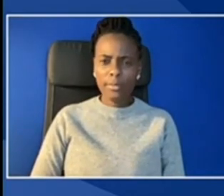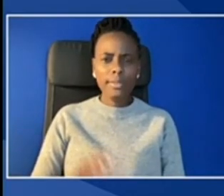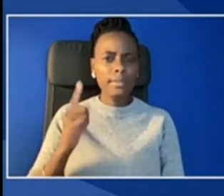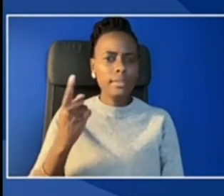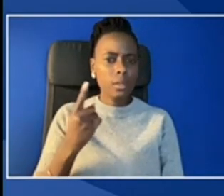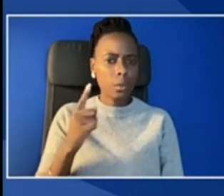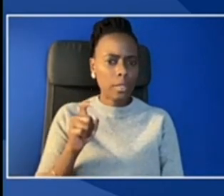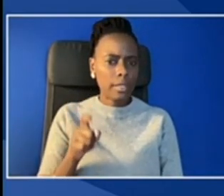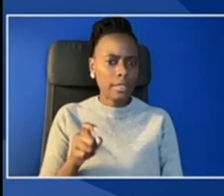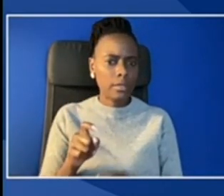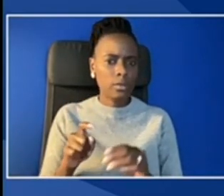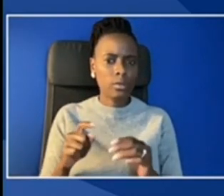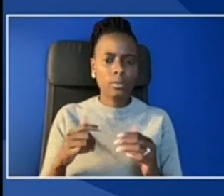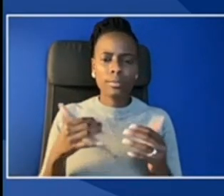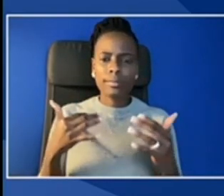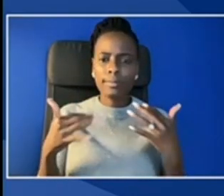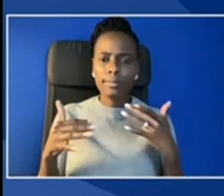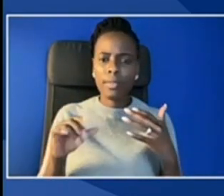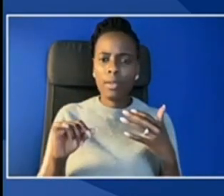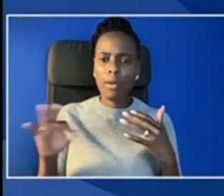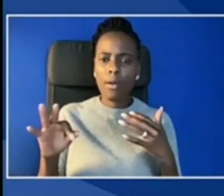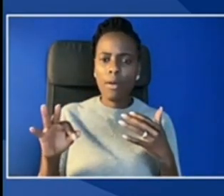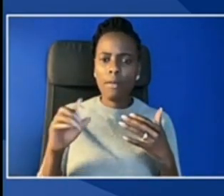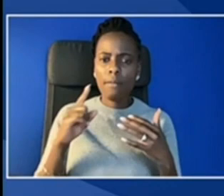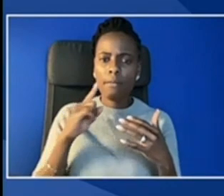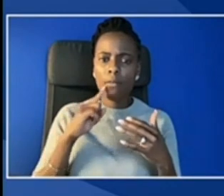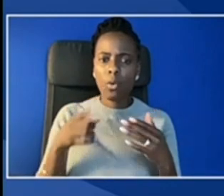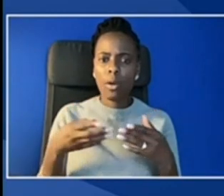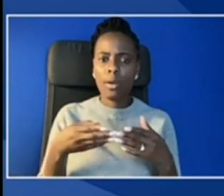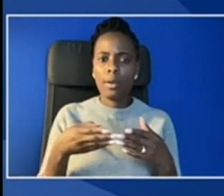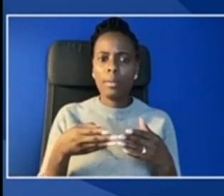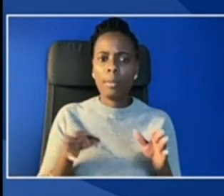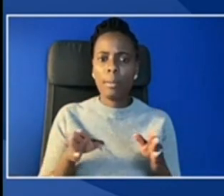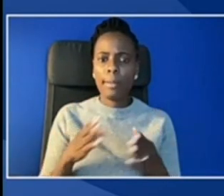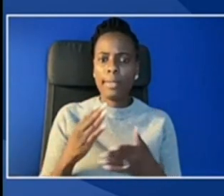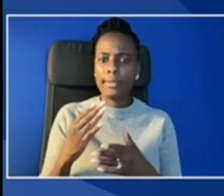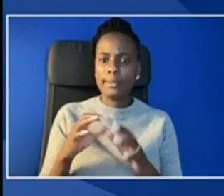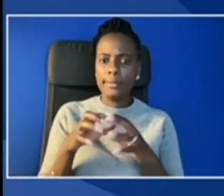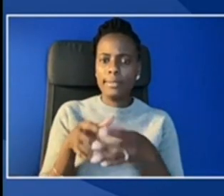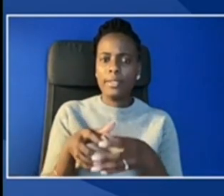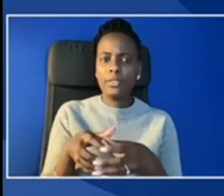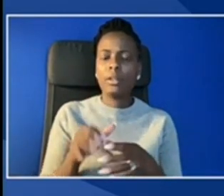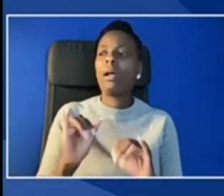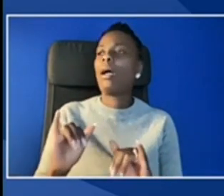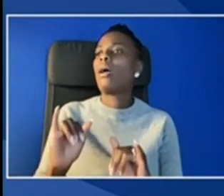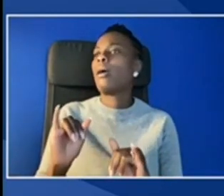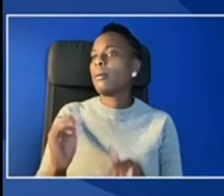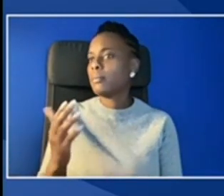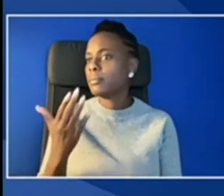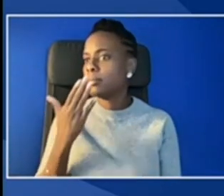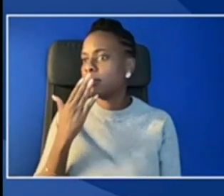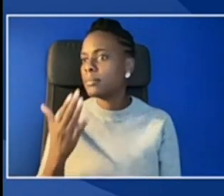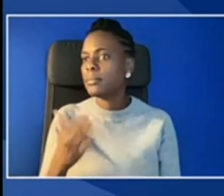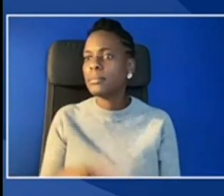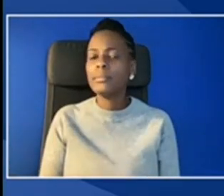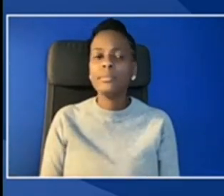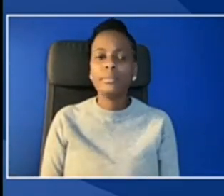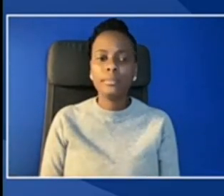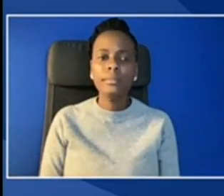audio off for the public sector section. Oh, gotcha. We're getting a little feedback.